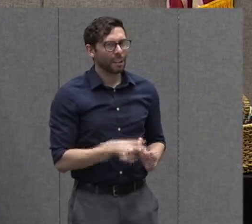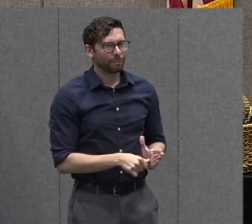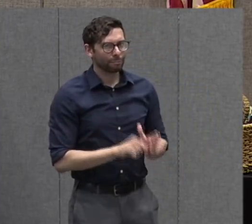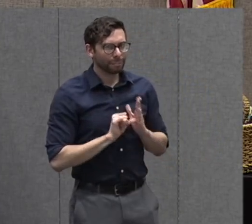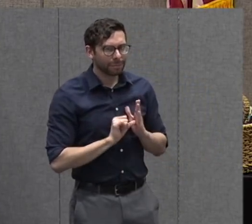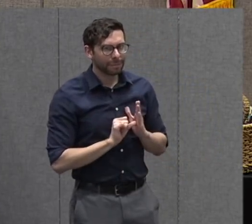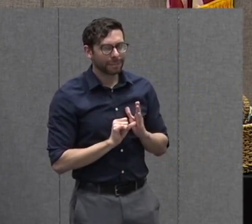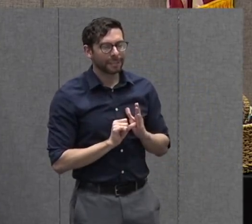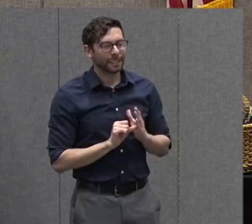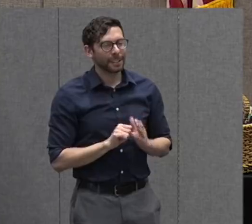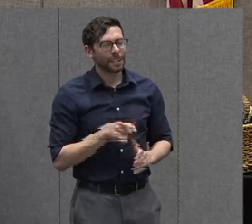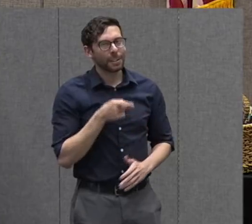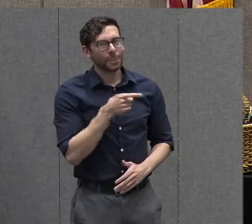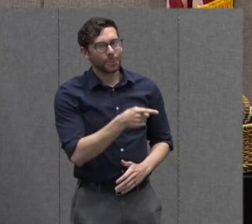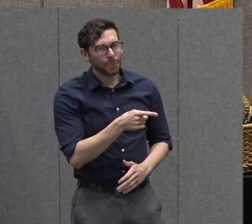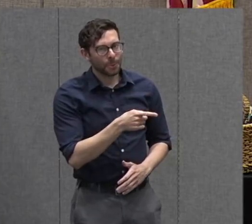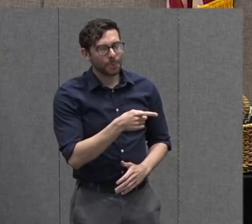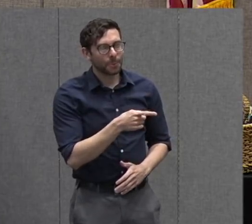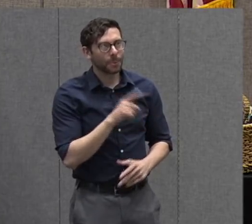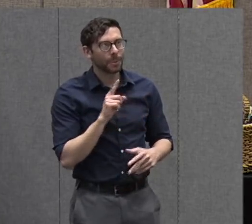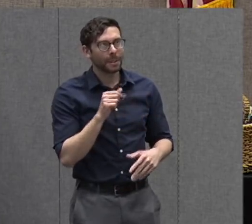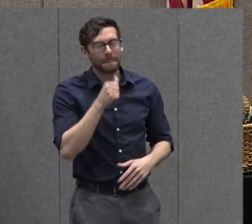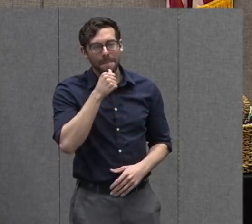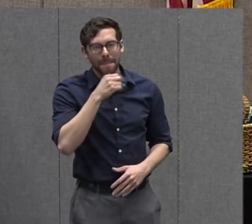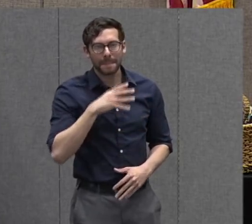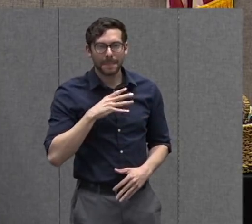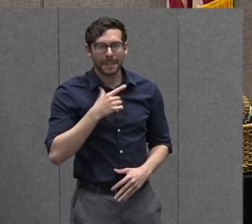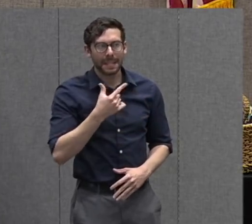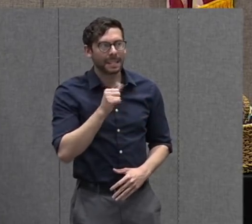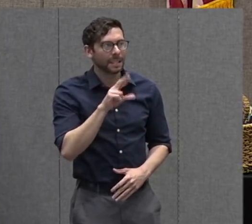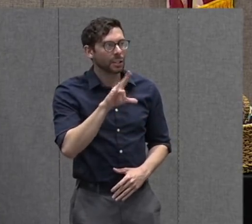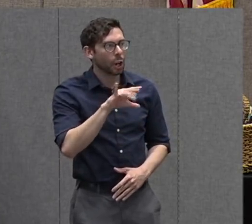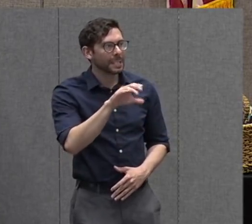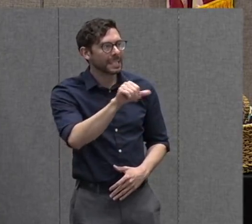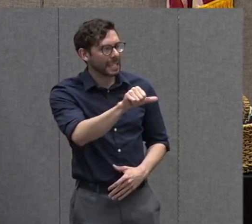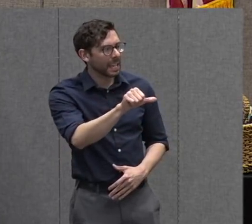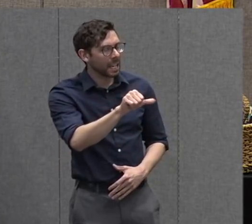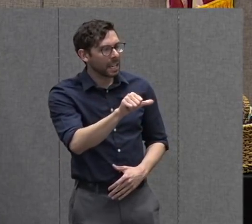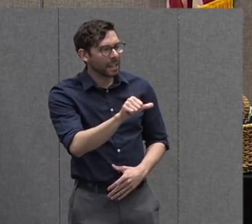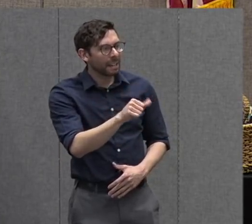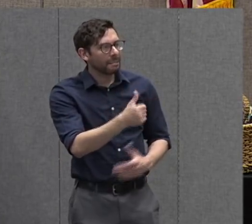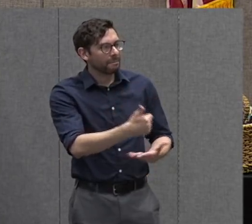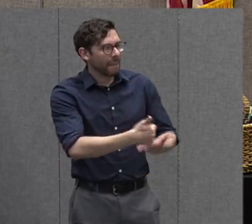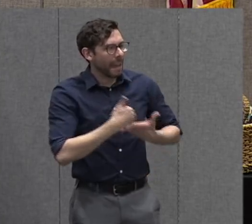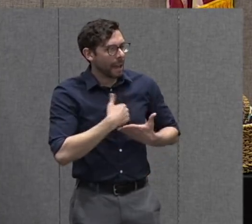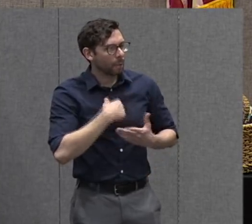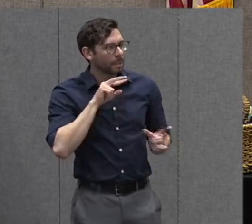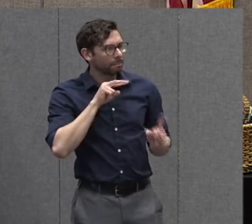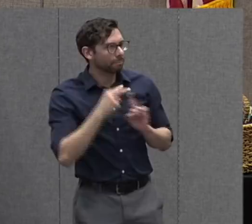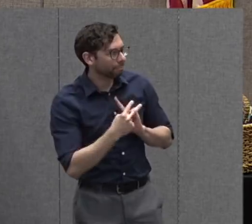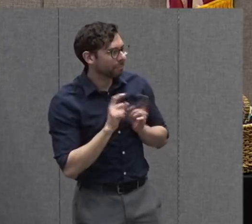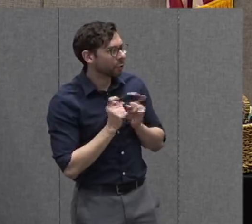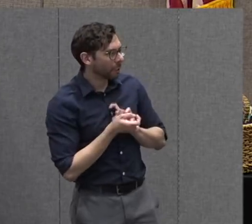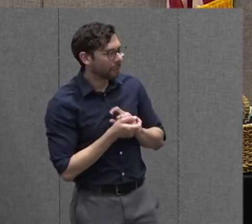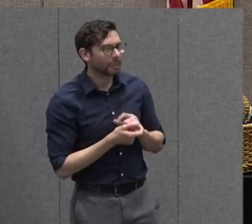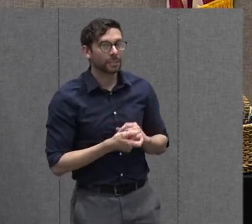and this book. I have a new outlook on things. [Miss Martindale] Good, would you mind if I read just a certain little excerpt from the story?